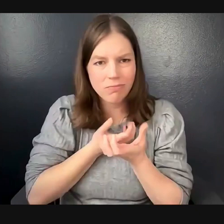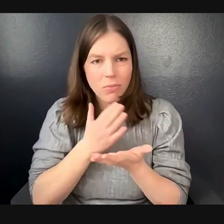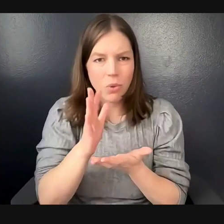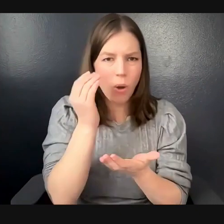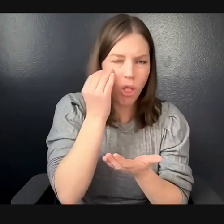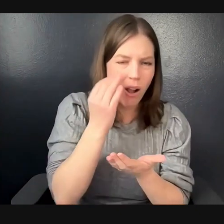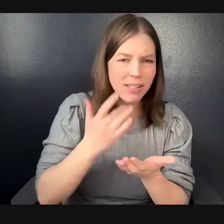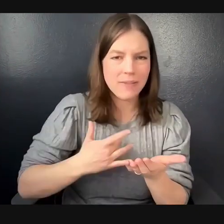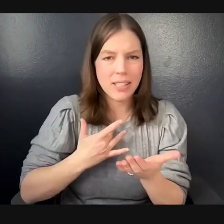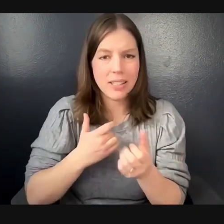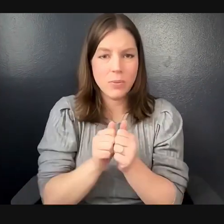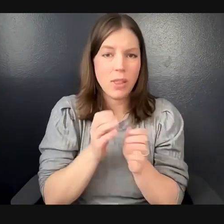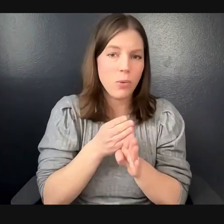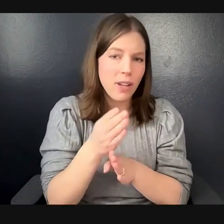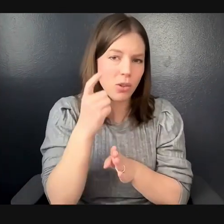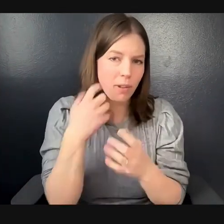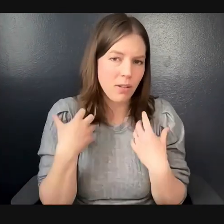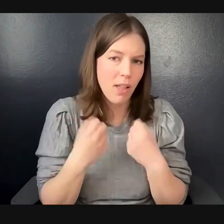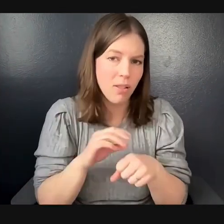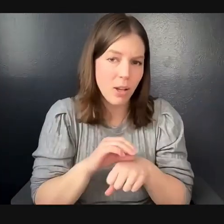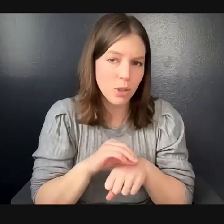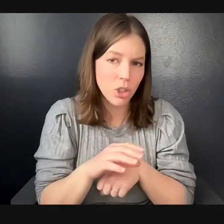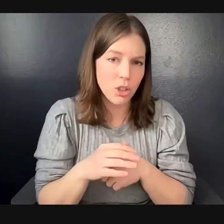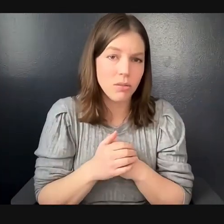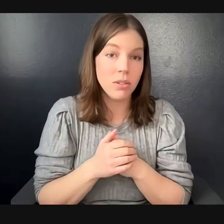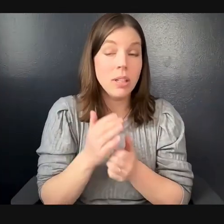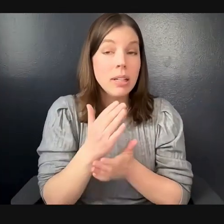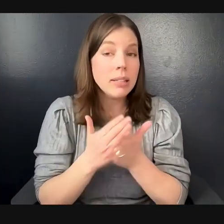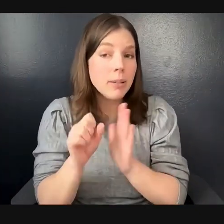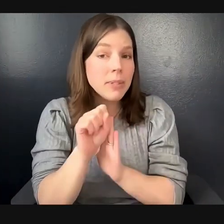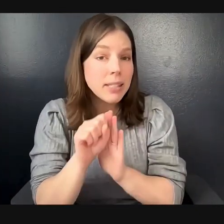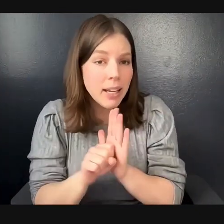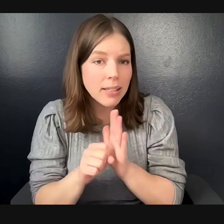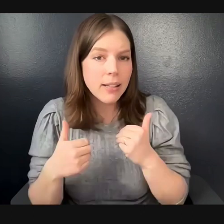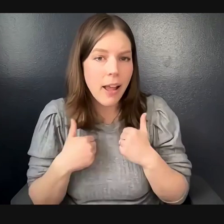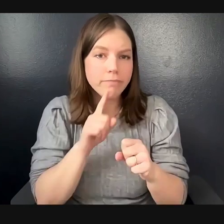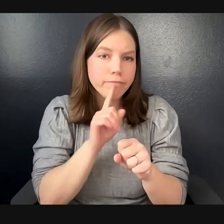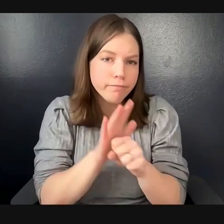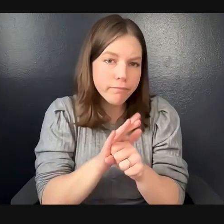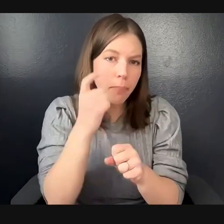So you can share your experience with professional mental health counselors, family friends.